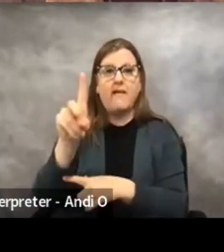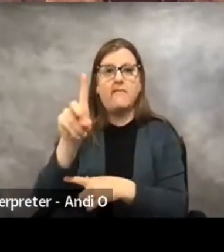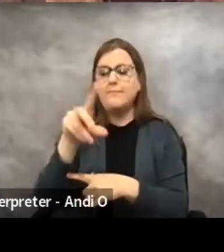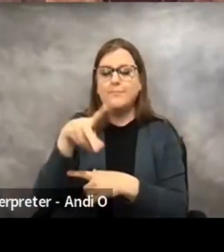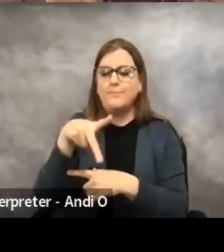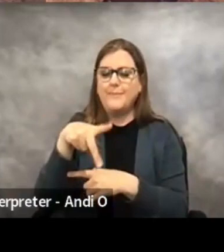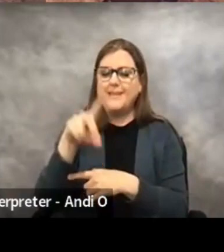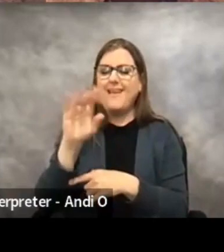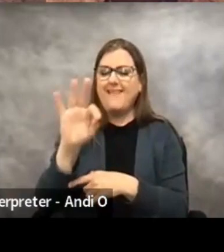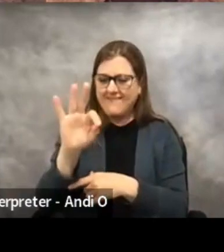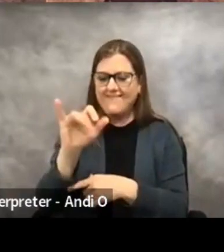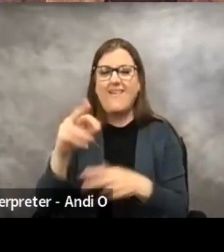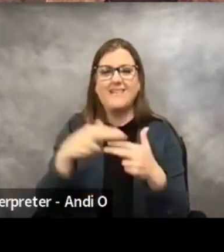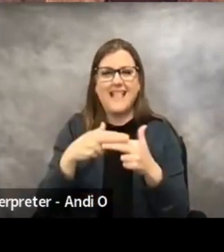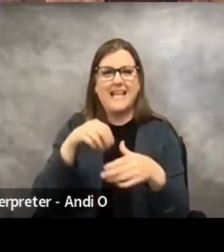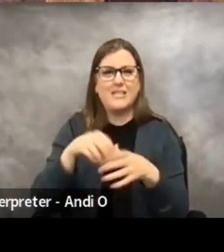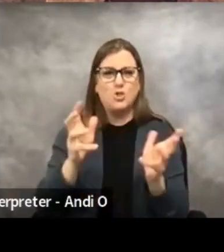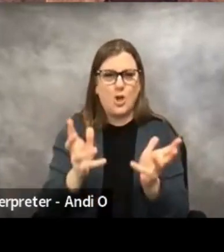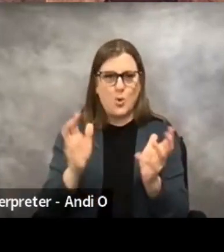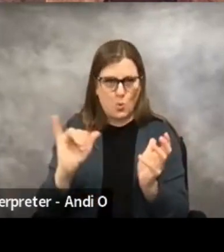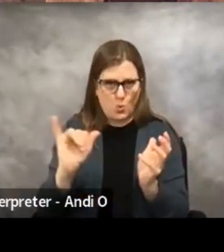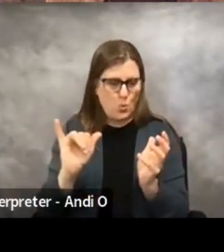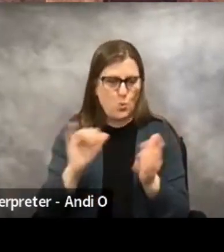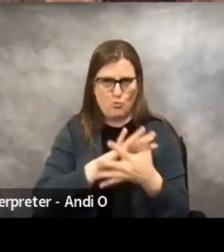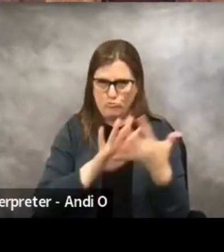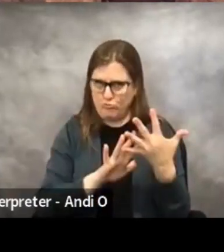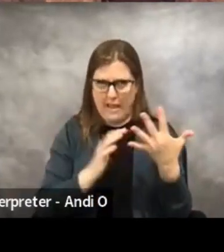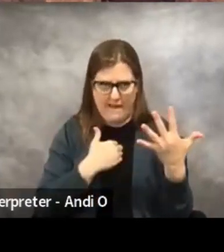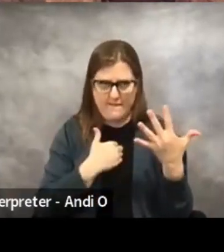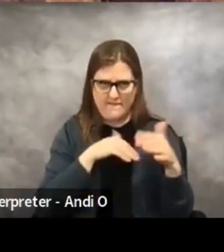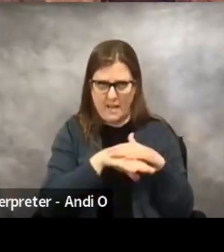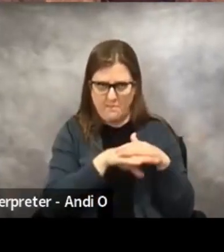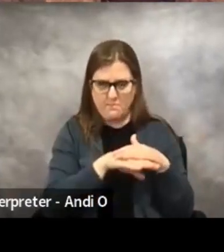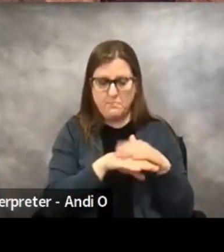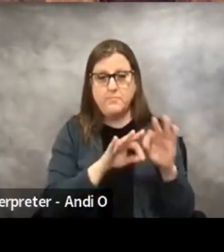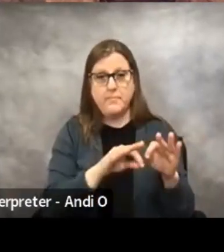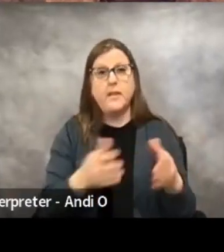Thank you. Okay, here's another question, where may we go to